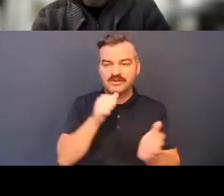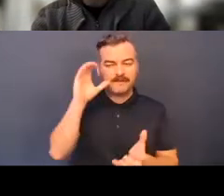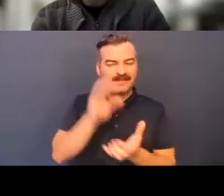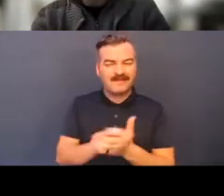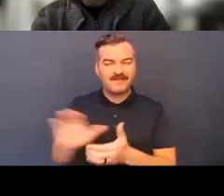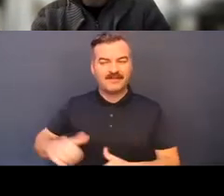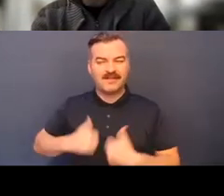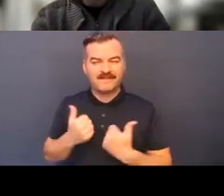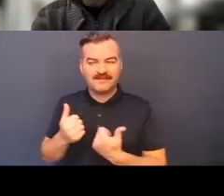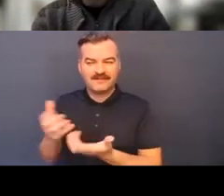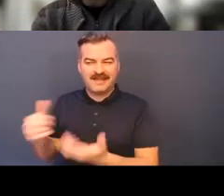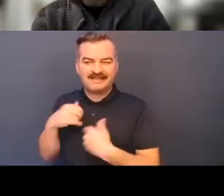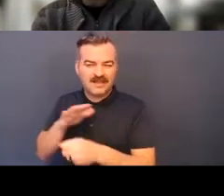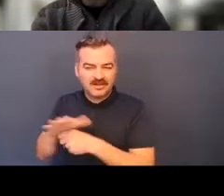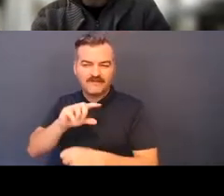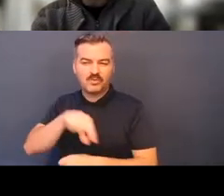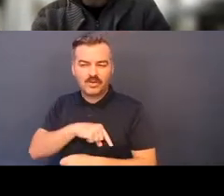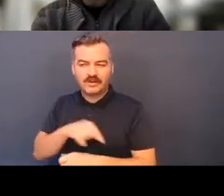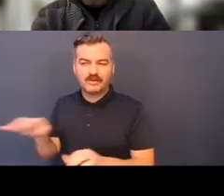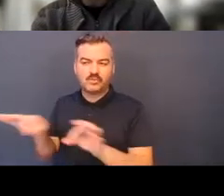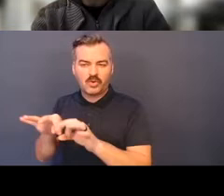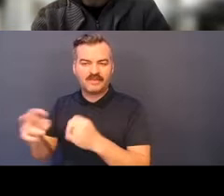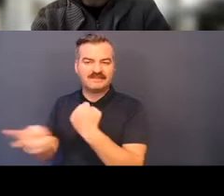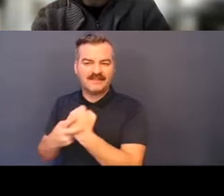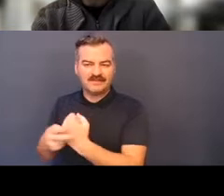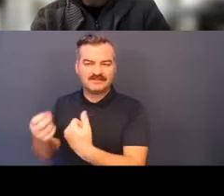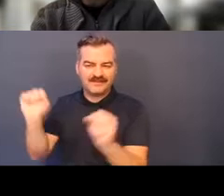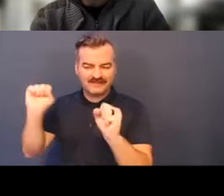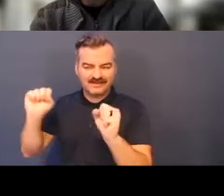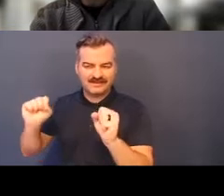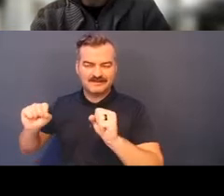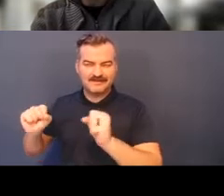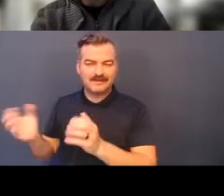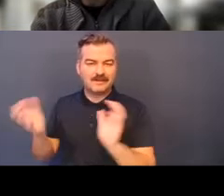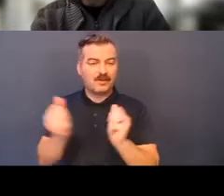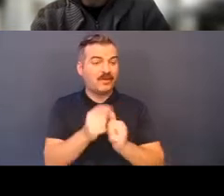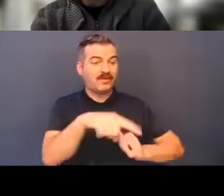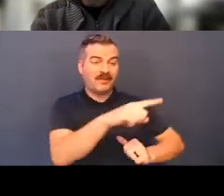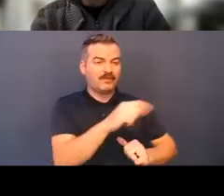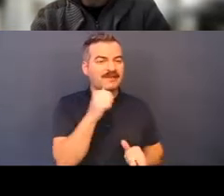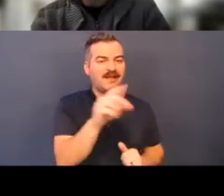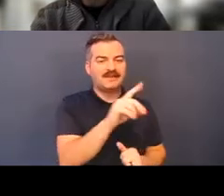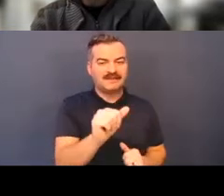has enough quality to be worth saving. In comparison with that of non disabled, others.